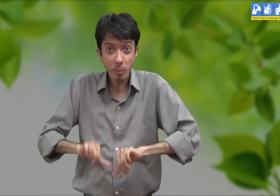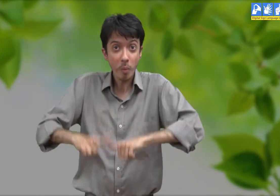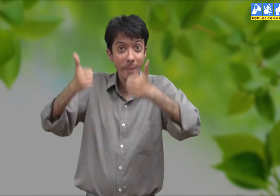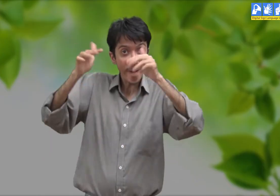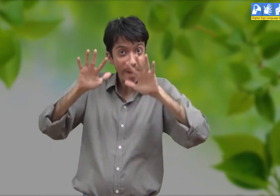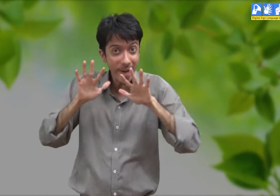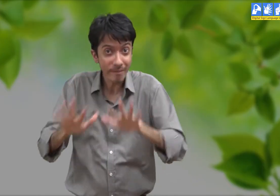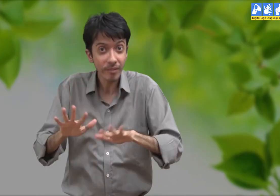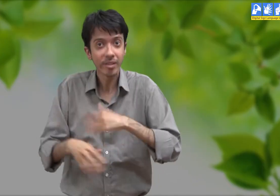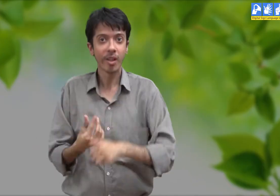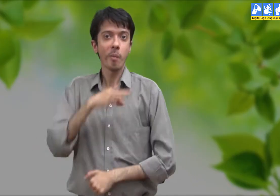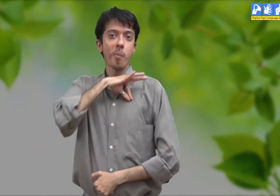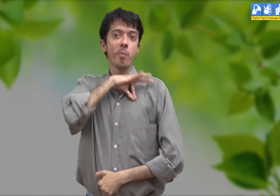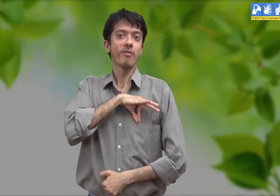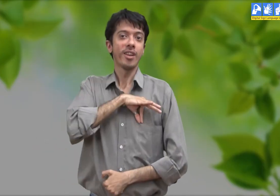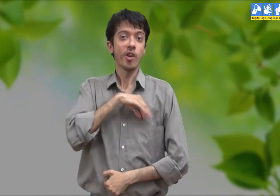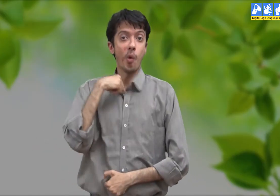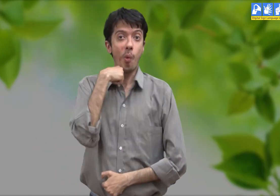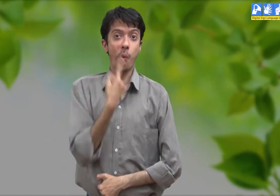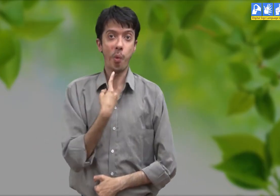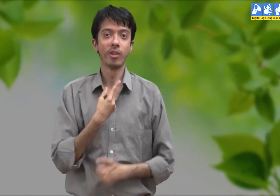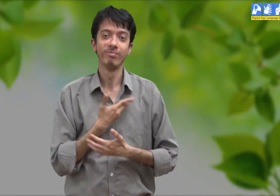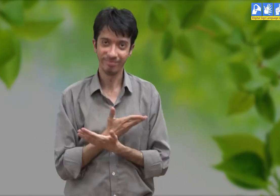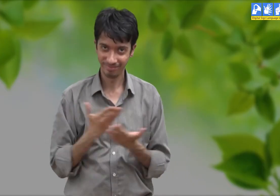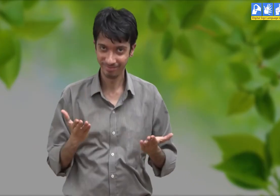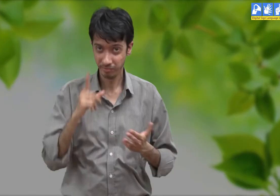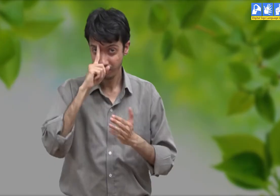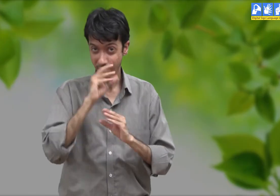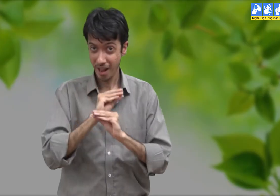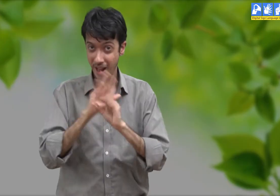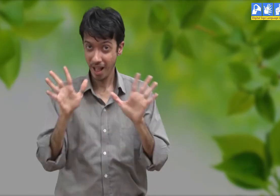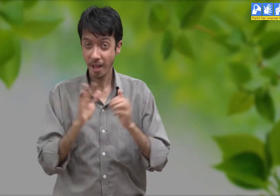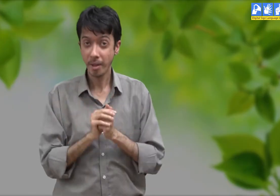the non-teaching staff, the head of the organisation and the local governing bodies.